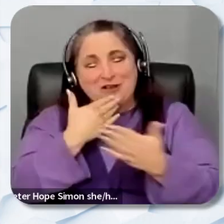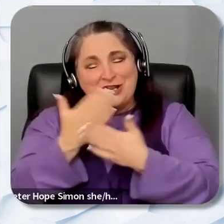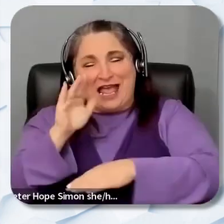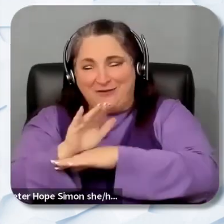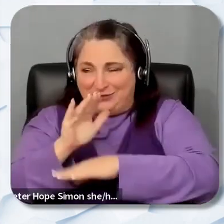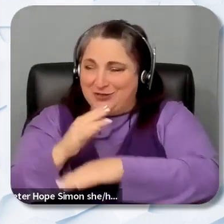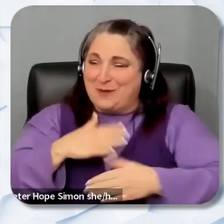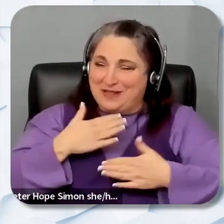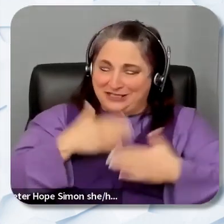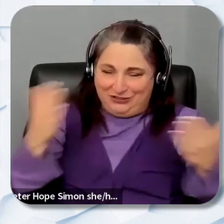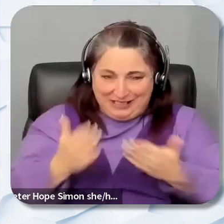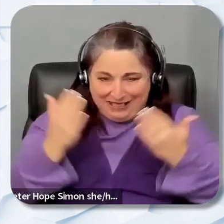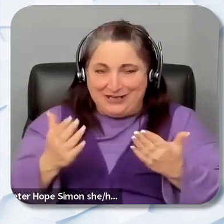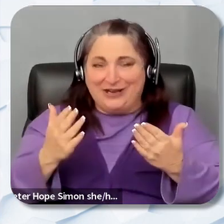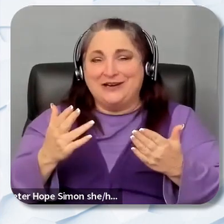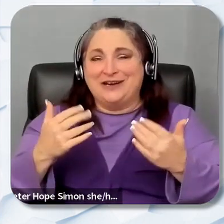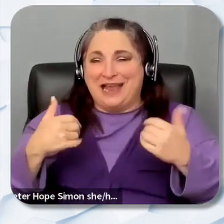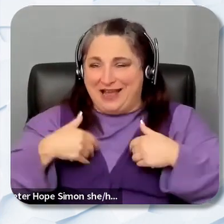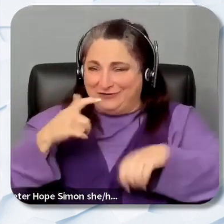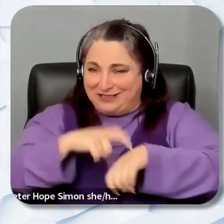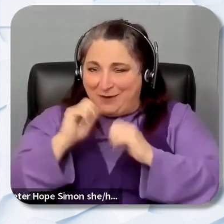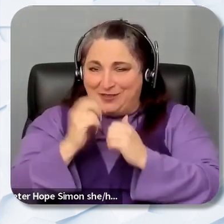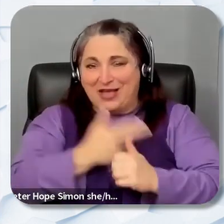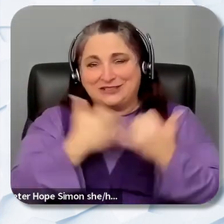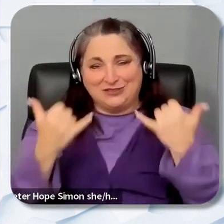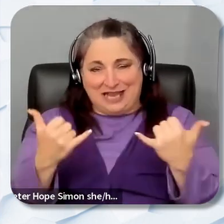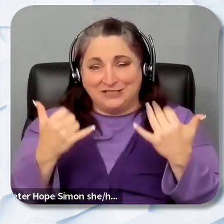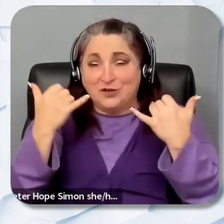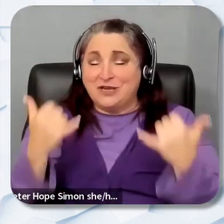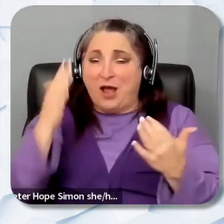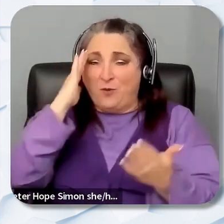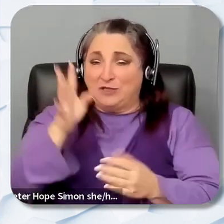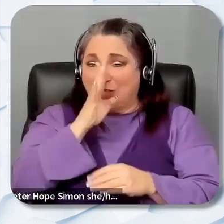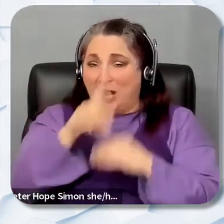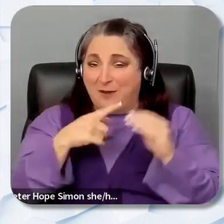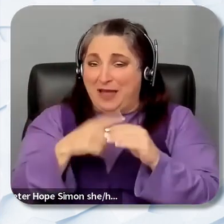making time with us today. So let's take some time to talk about the Annual Determination